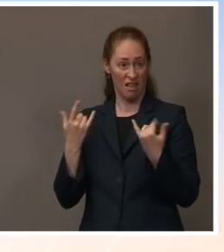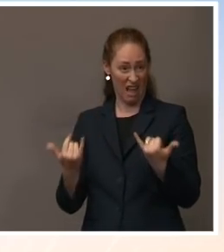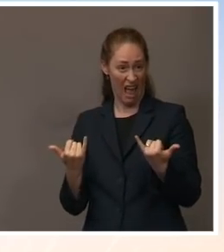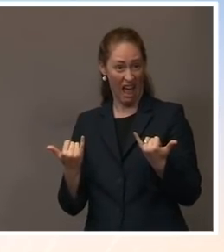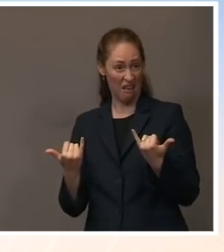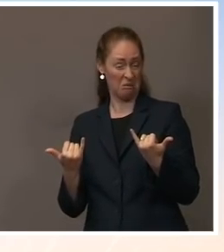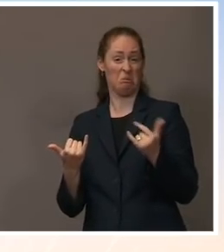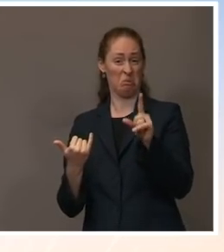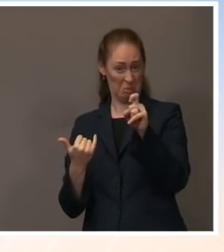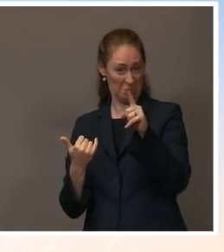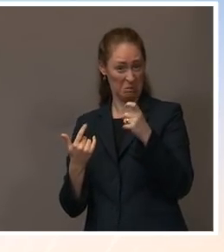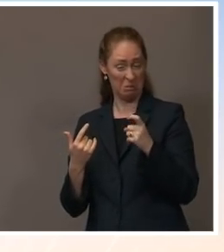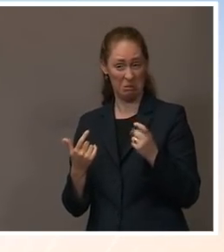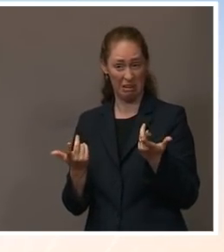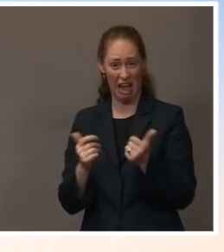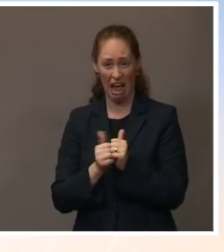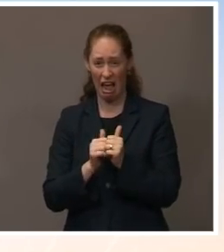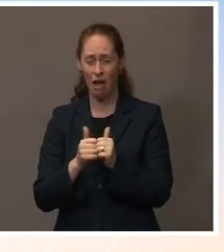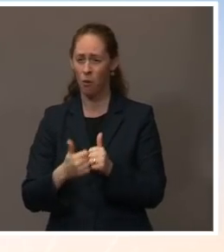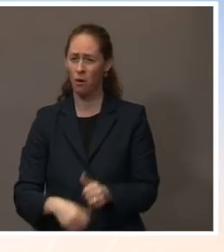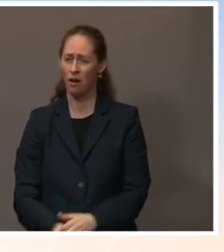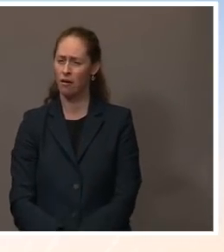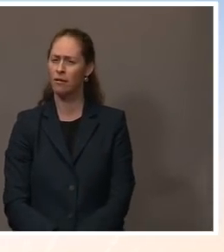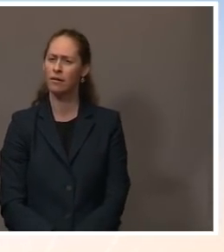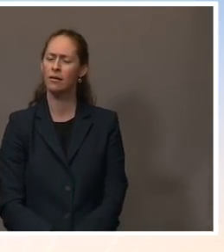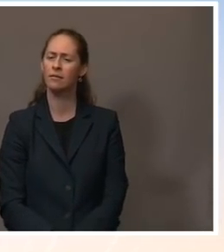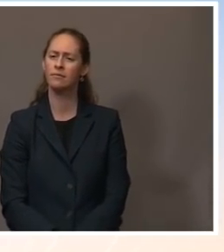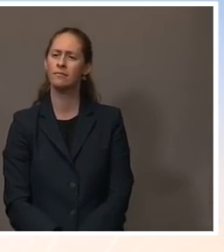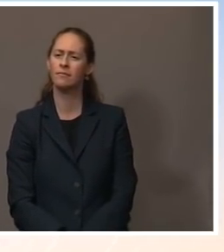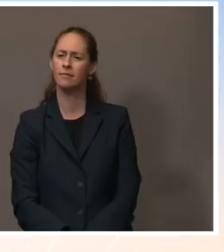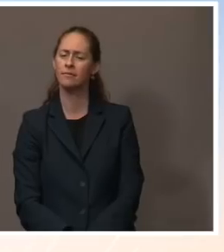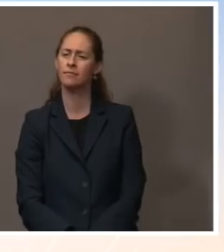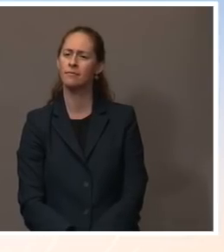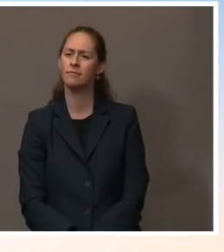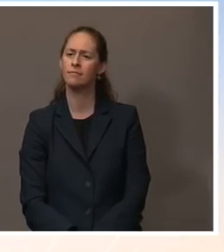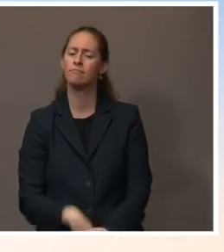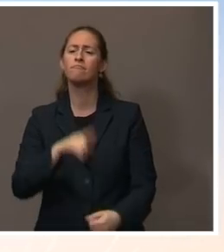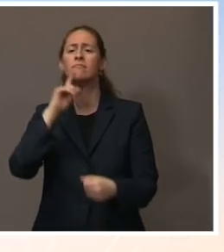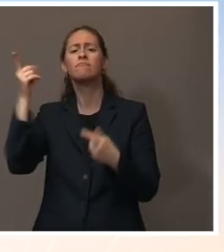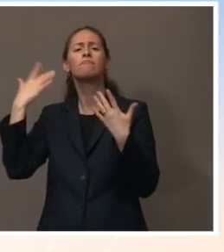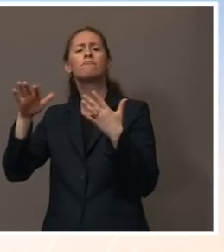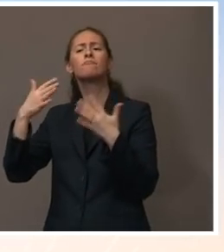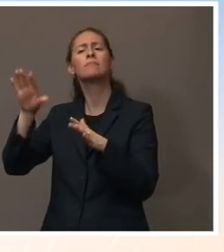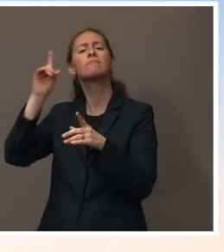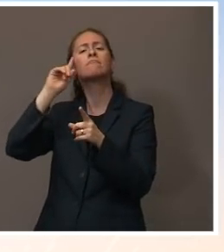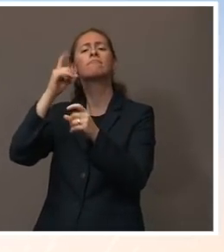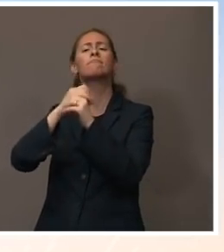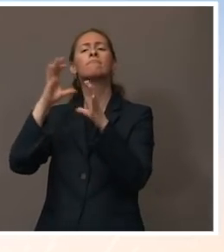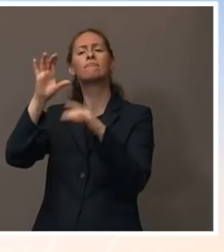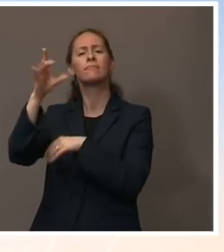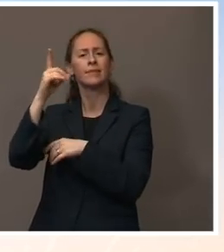There's been rising crime in cities for the last 18 months, if not before that. Yes, there needs to be reforms of police systems